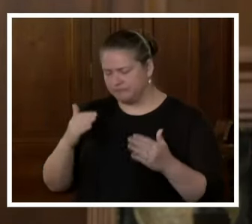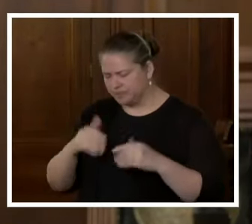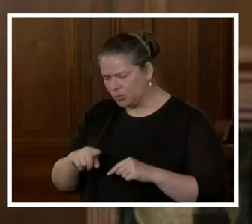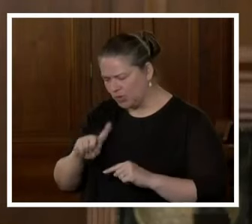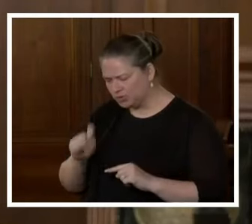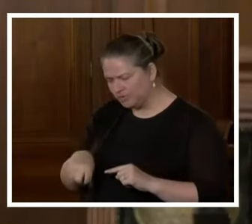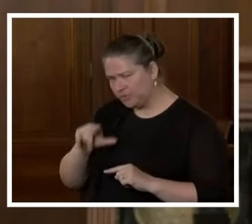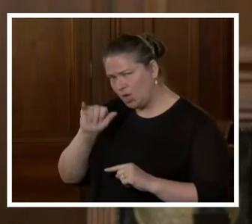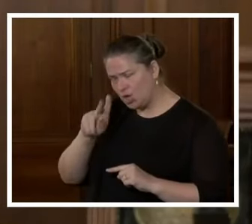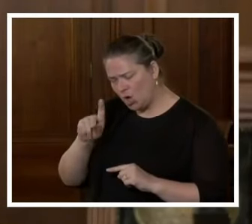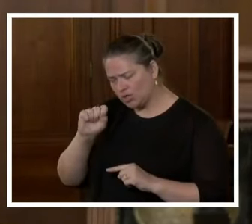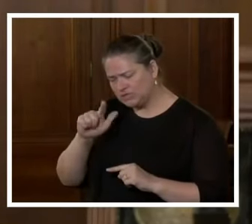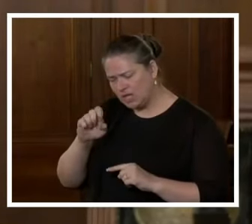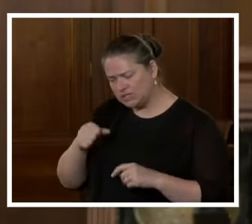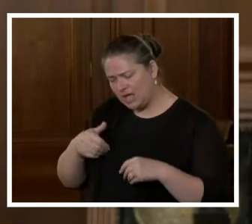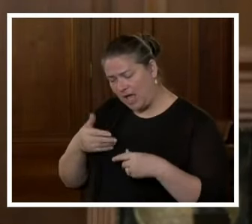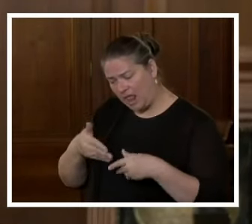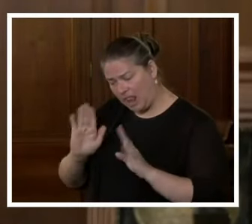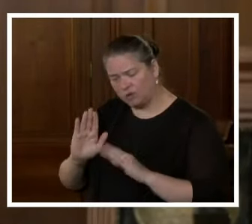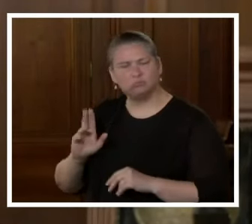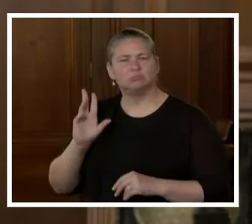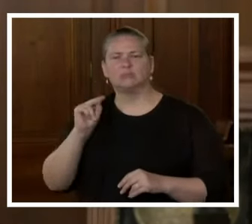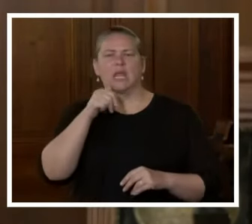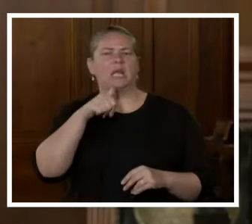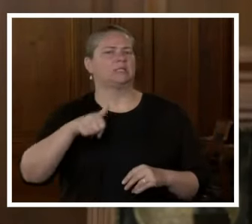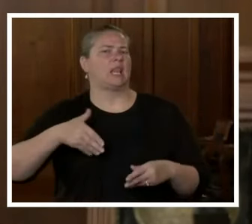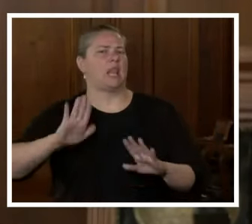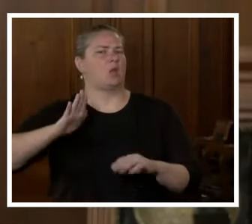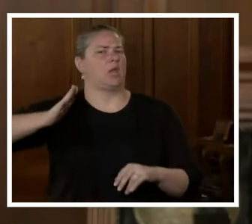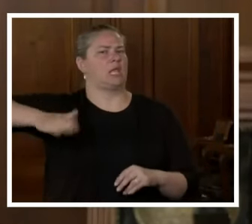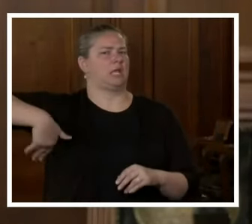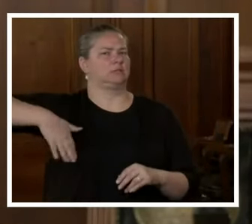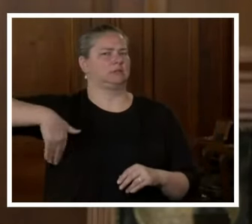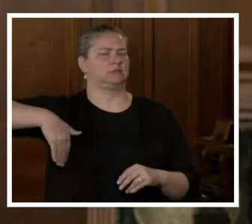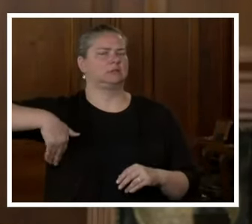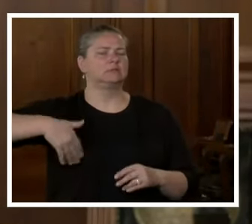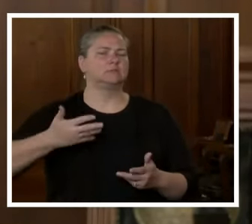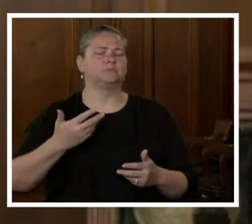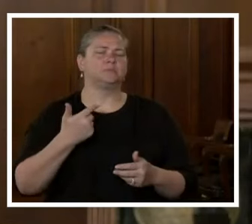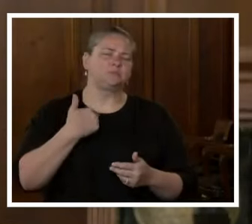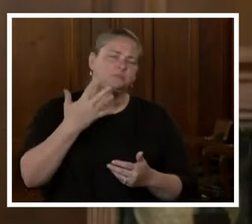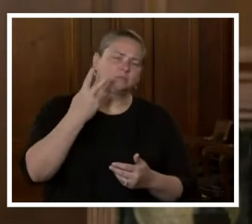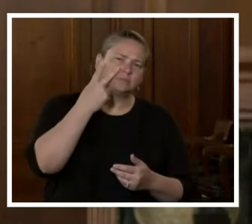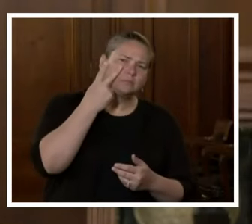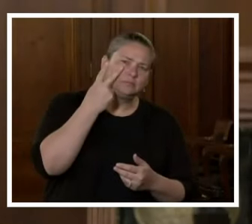ANY LESSONS THAT WE CAN LEARN, I